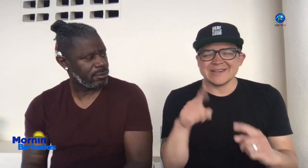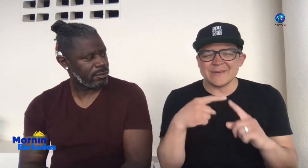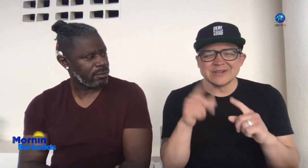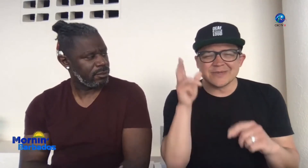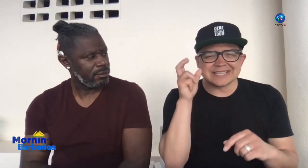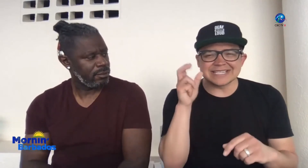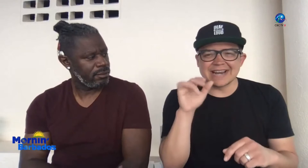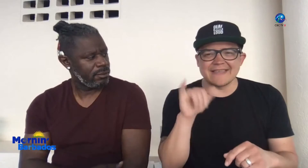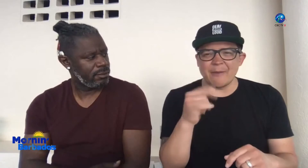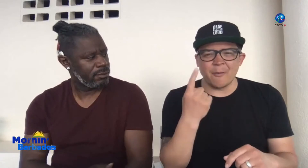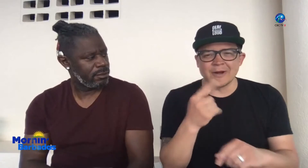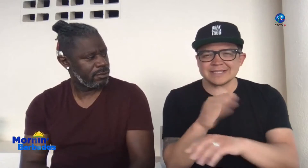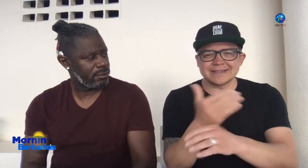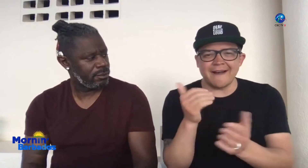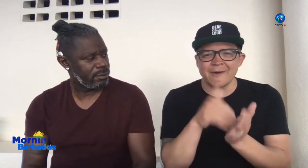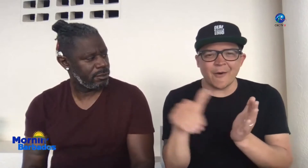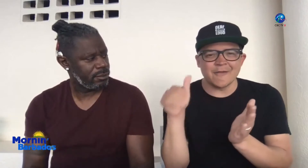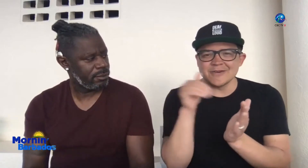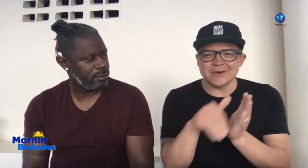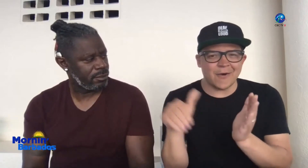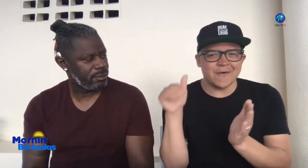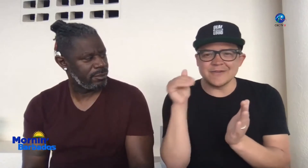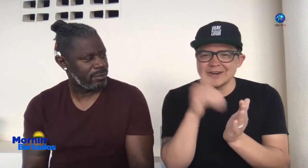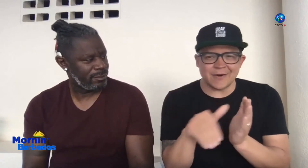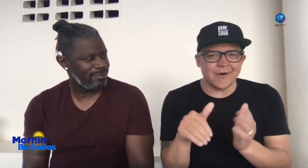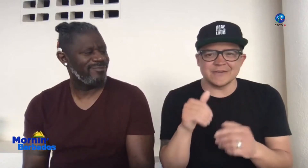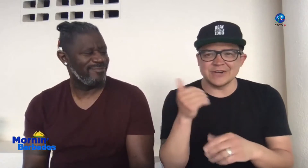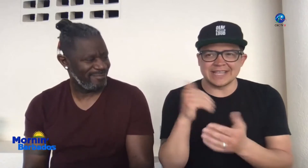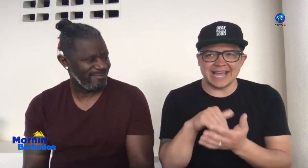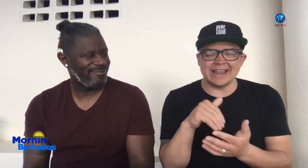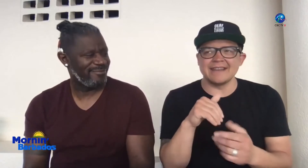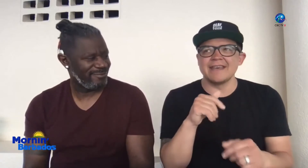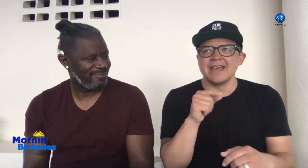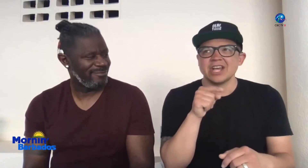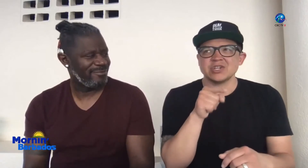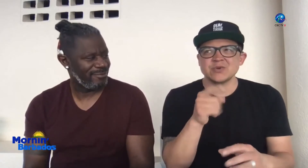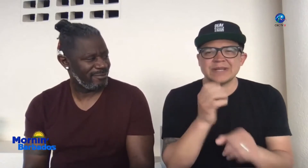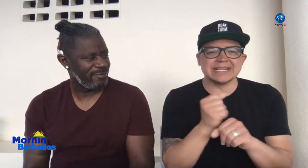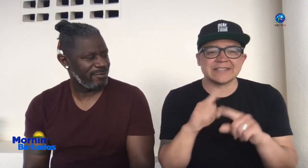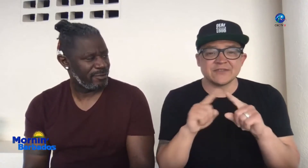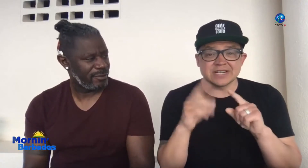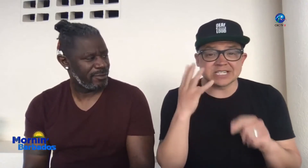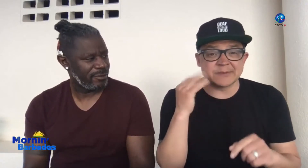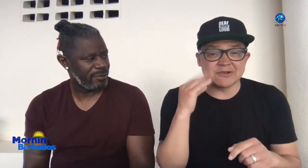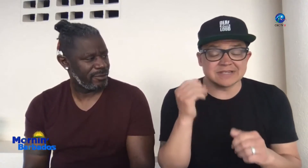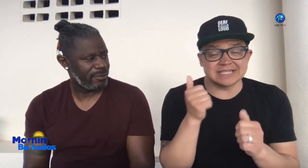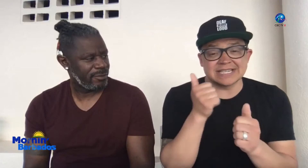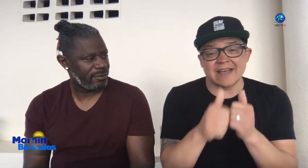you know when you listen to that one song over and over and over again you get different experiences